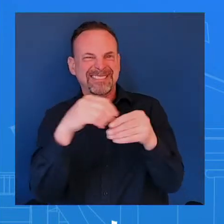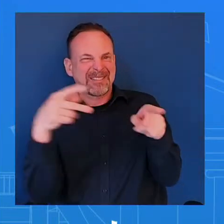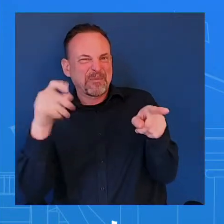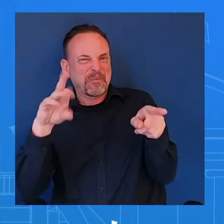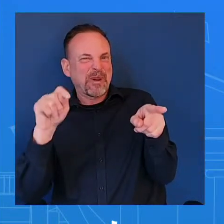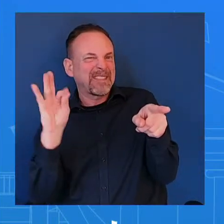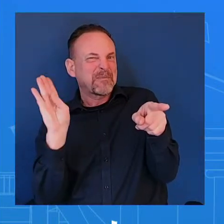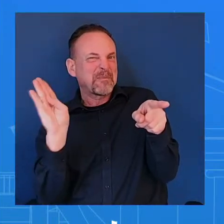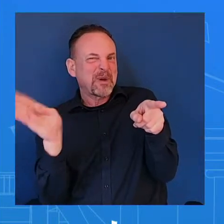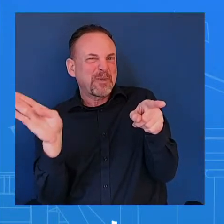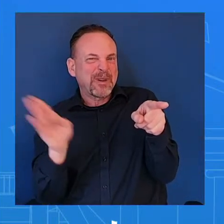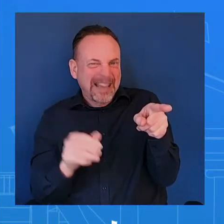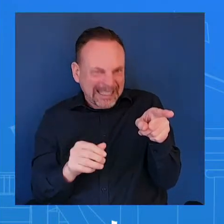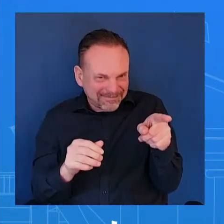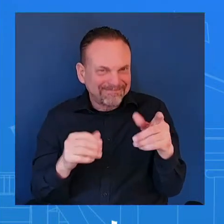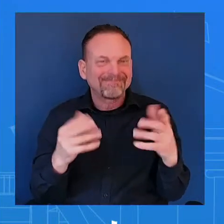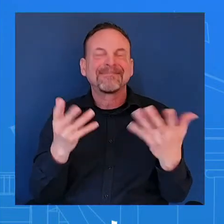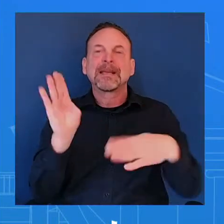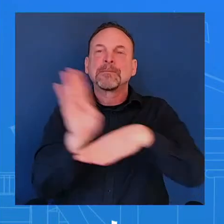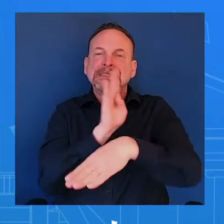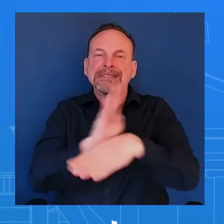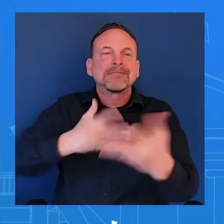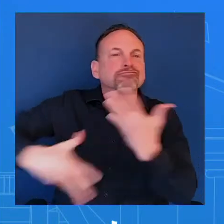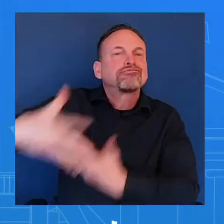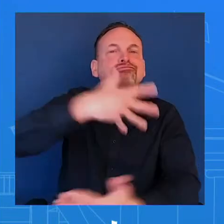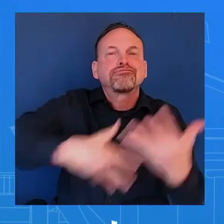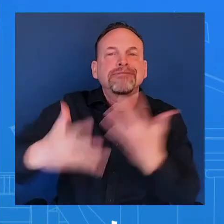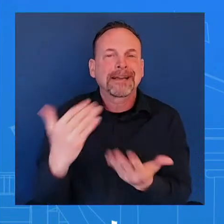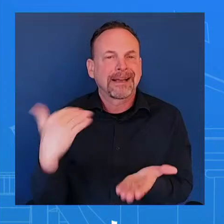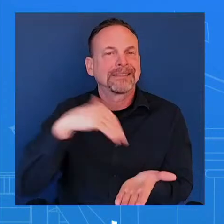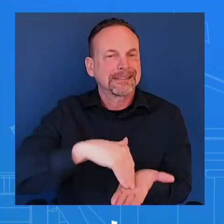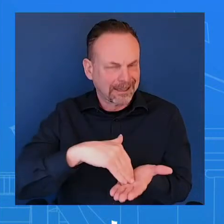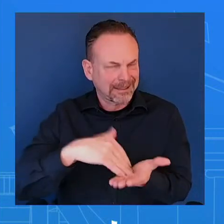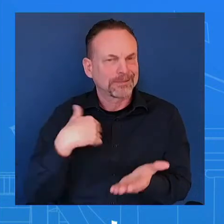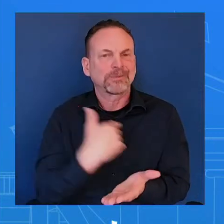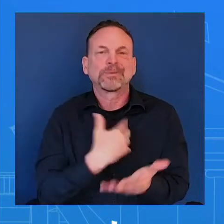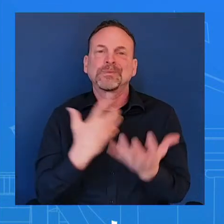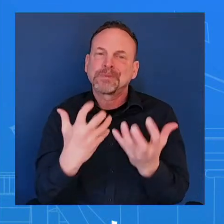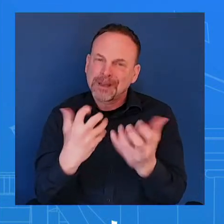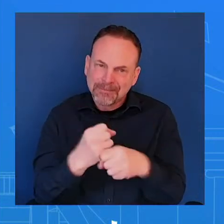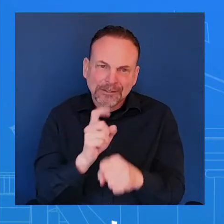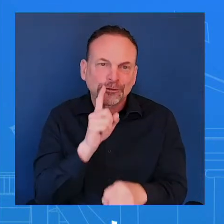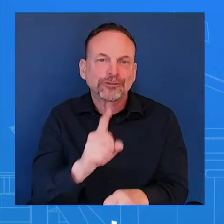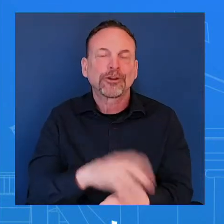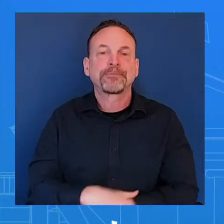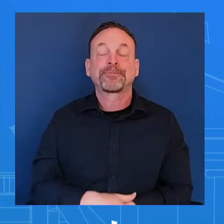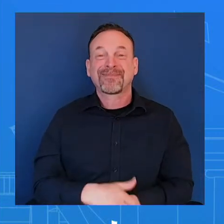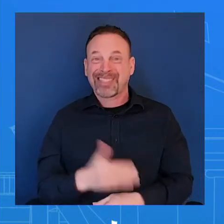And so, that's been the focus. The President is going to go on Friday. He will see himself. We'll have more information of -- of what's --